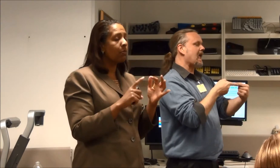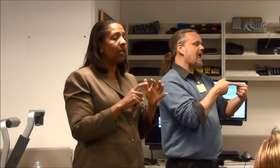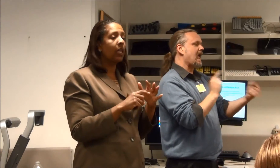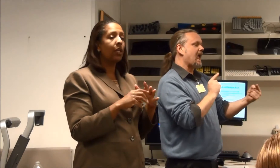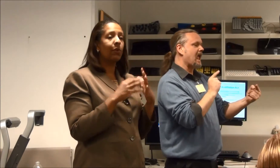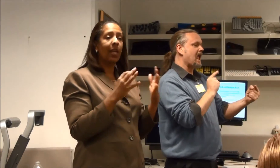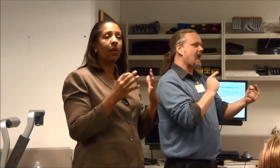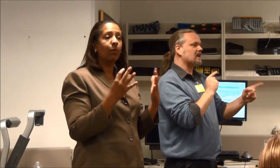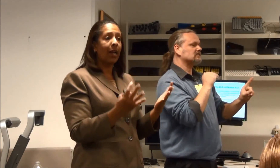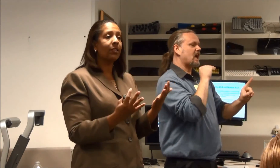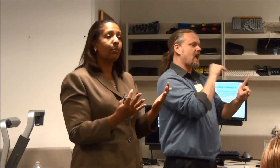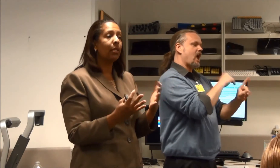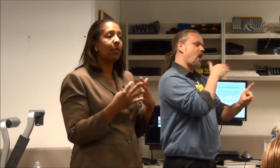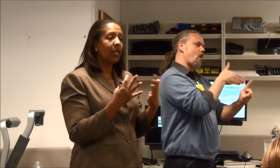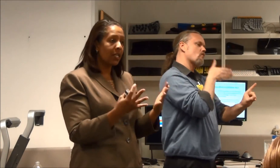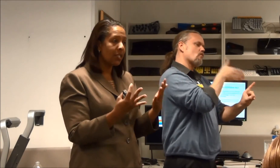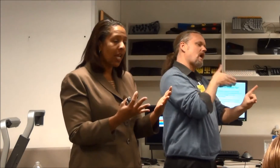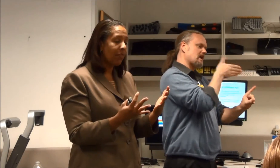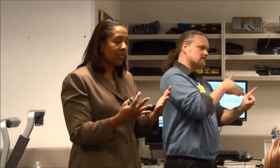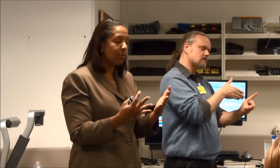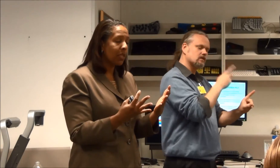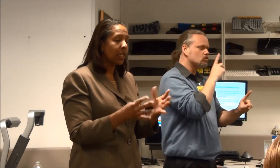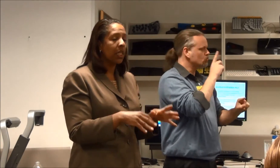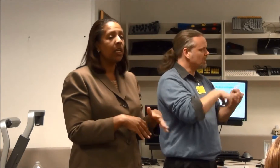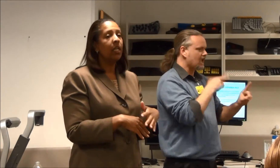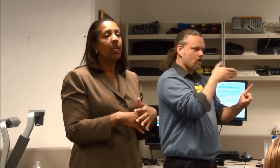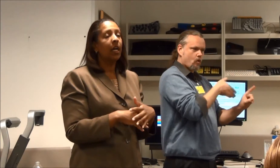meaning you can't harass somebody because they have a disability.